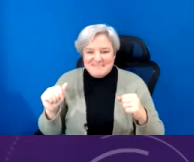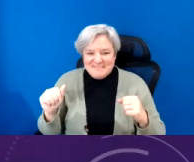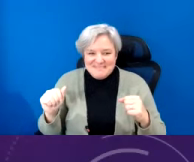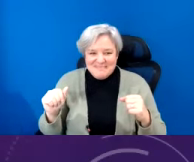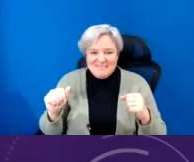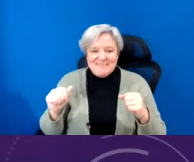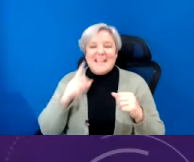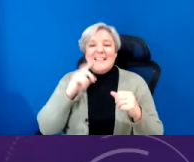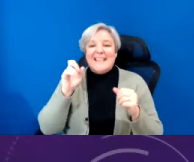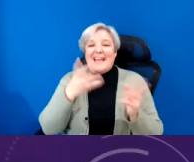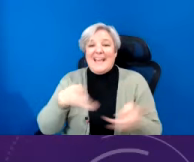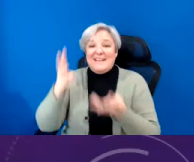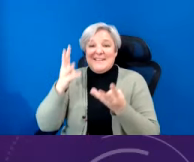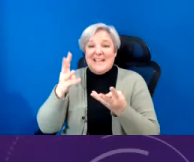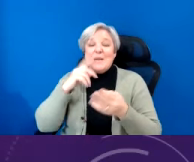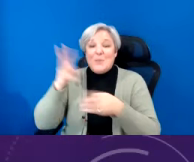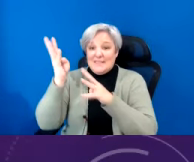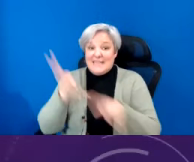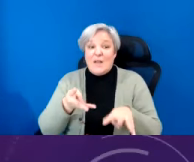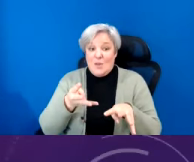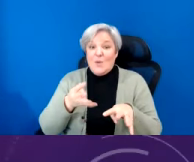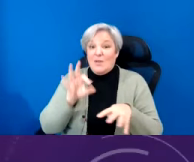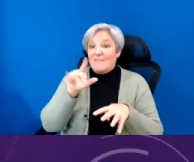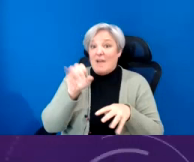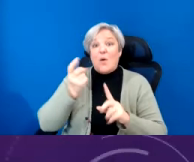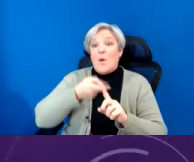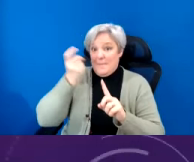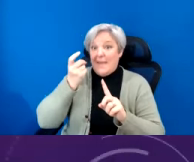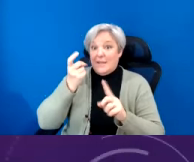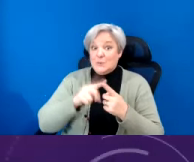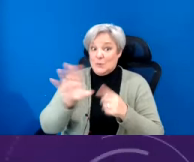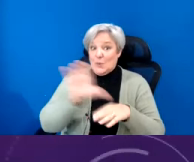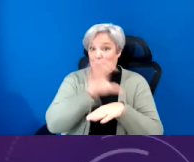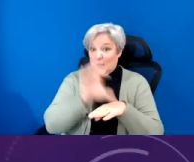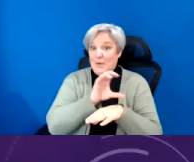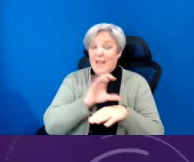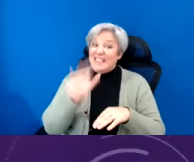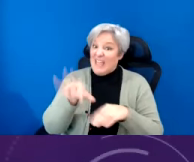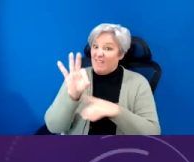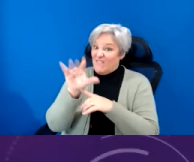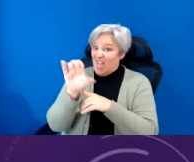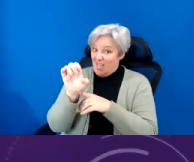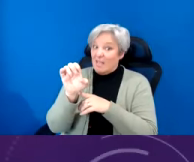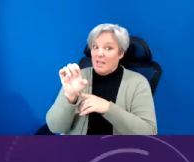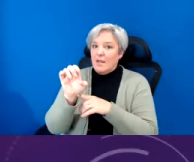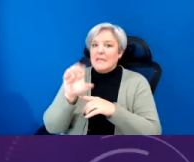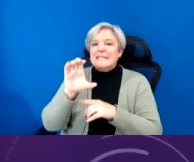will download the the file automatically to your computer and this file it's going to be a CSV file.